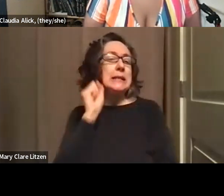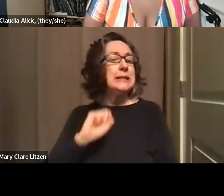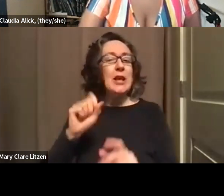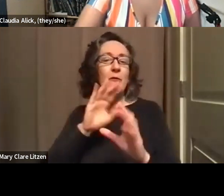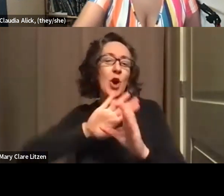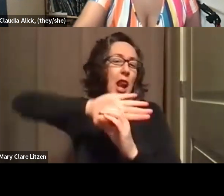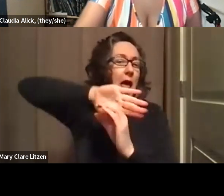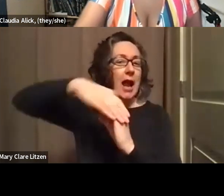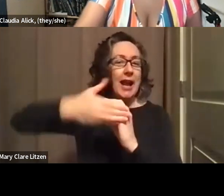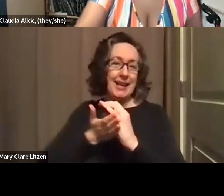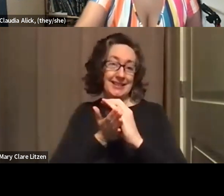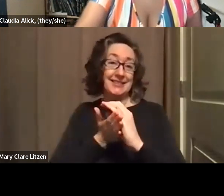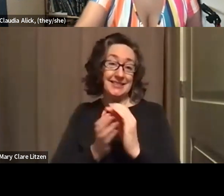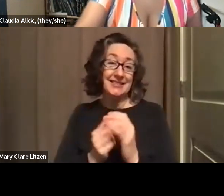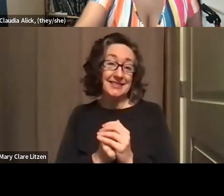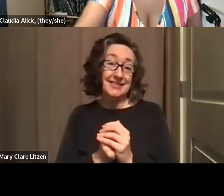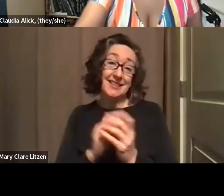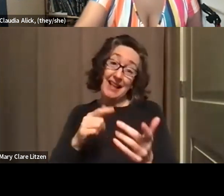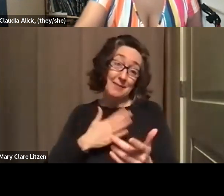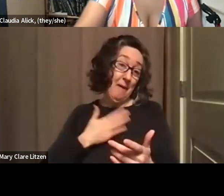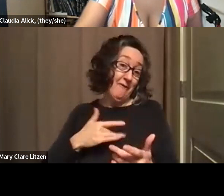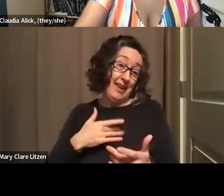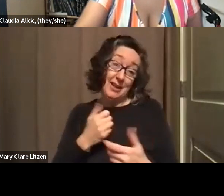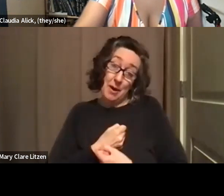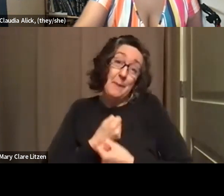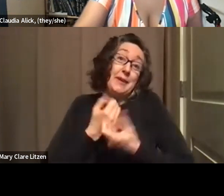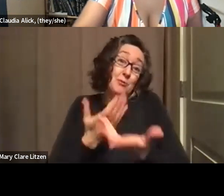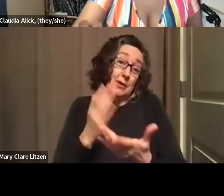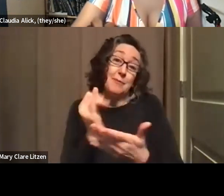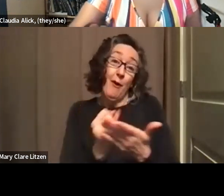So that's how I feel about that. Thank you.